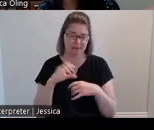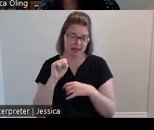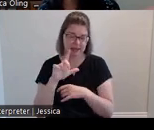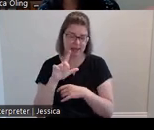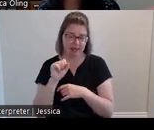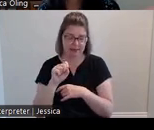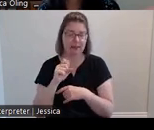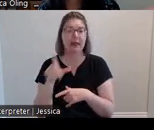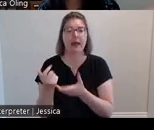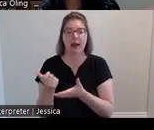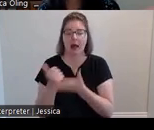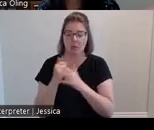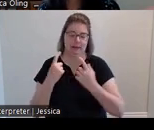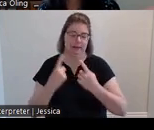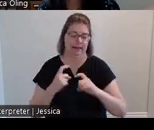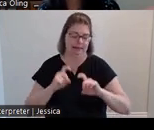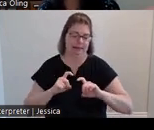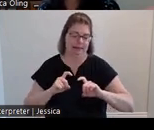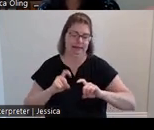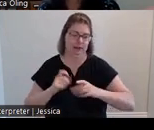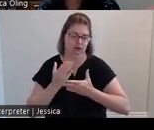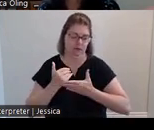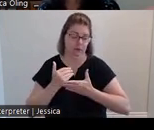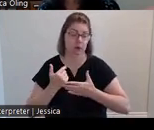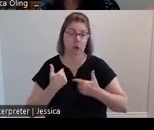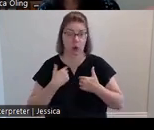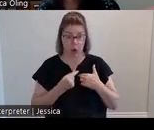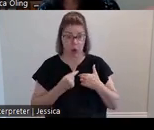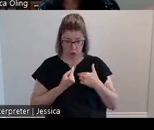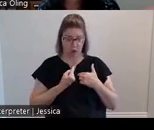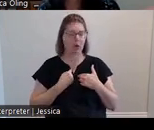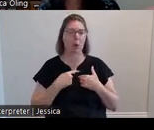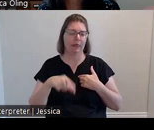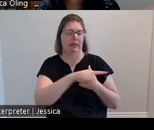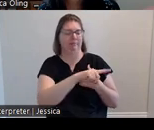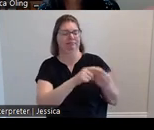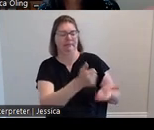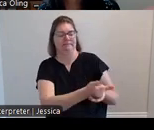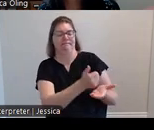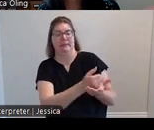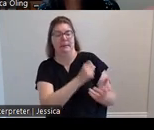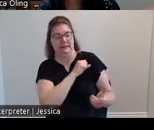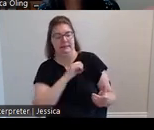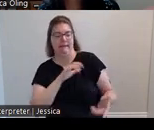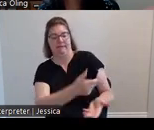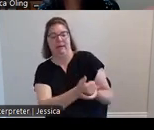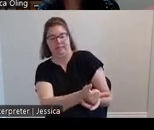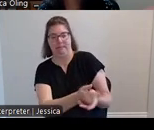So, we, uh, we didn’t do it all by ourselves. We had actual staff helping us and guiding us throughout this process.